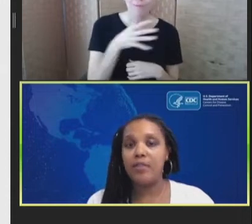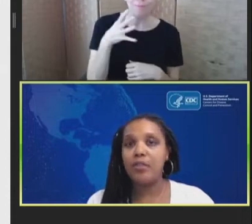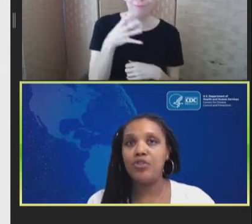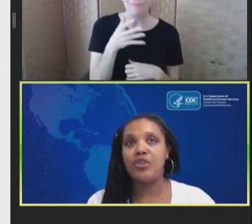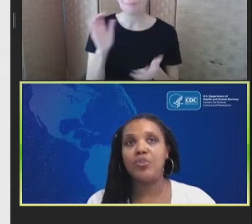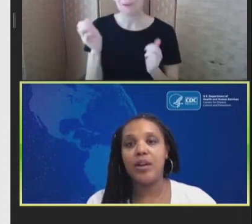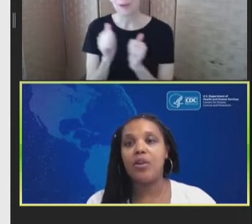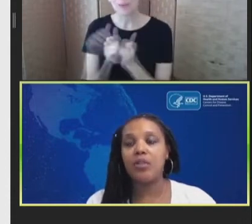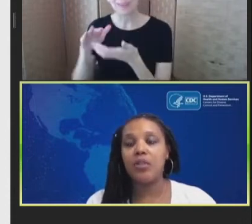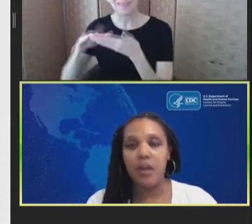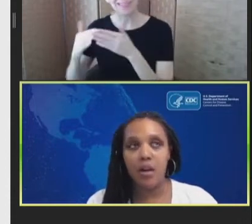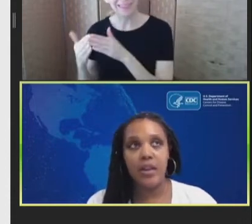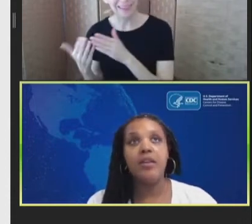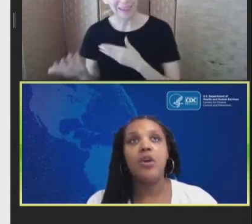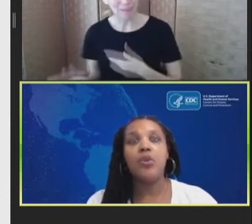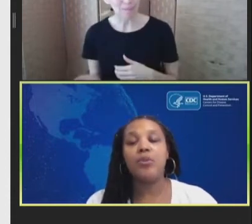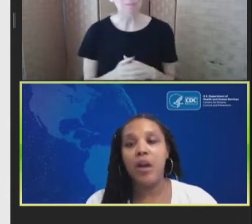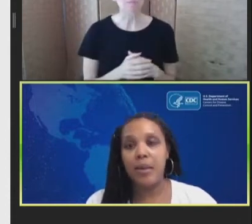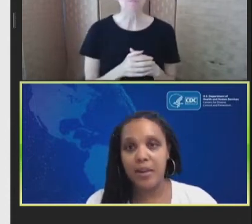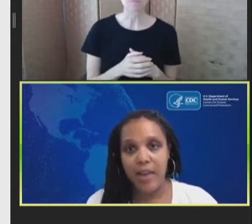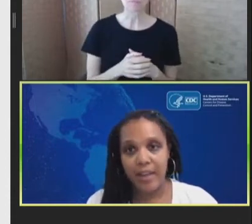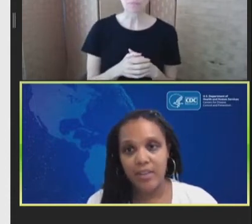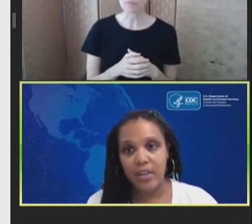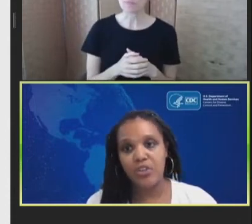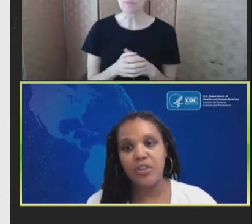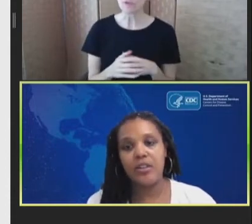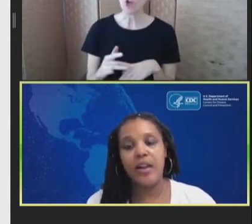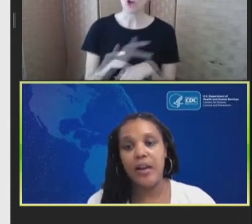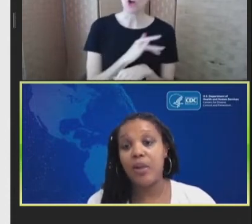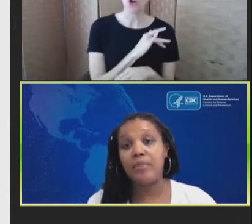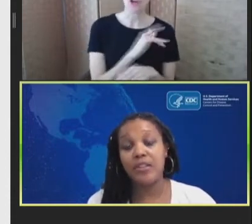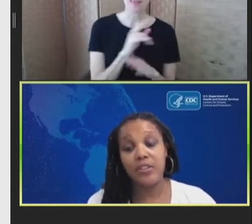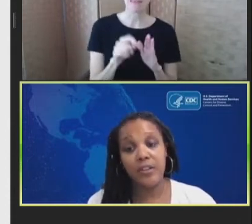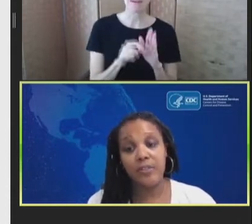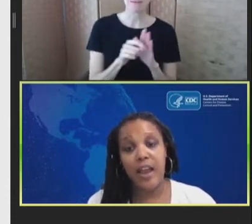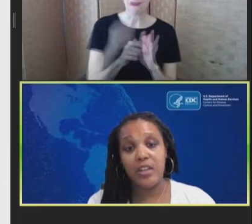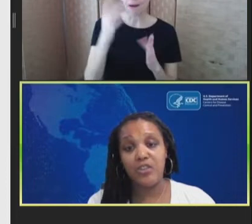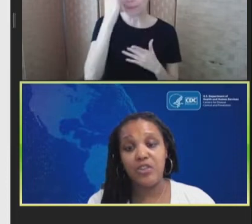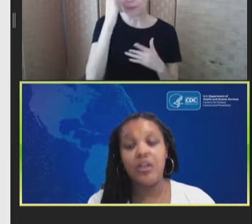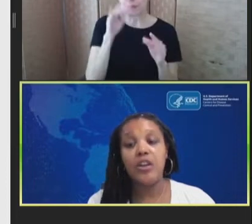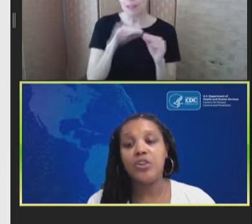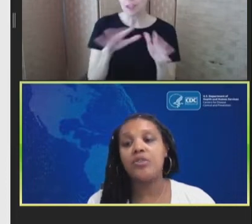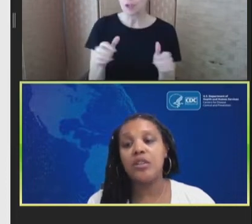this evolution where early on with primary vaccination, primary series vaccination, you